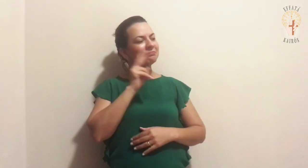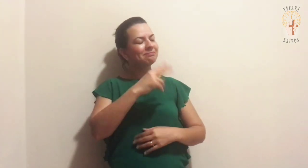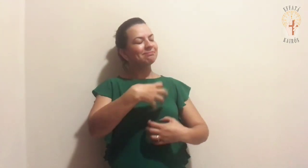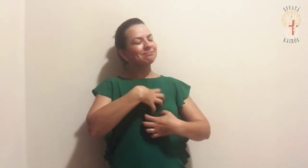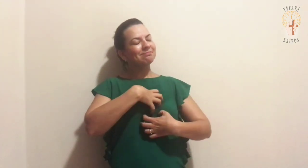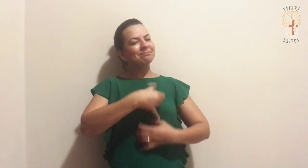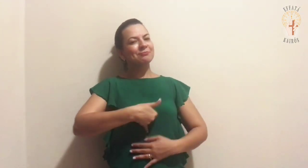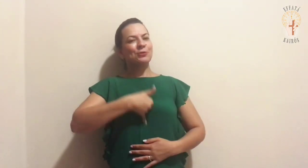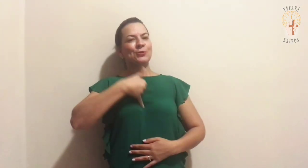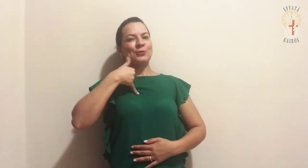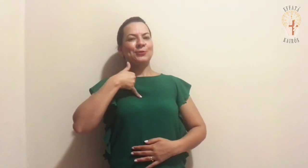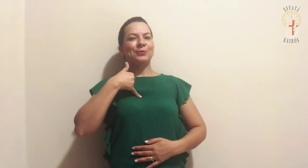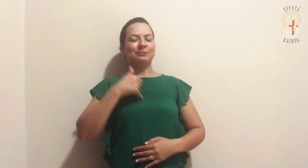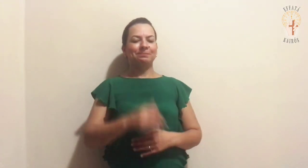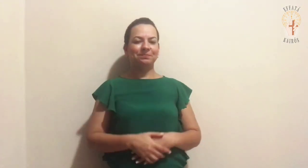Father Joseph was very proud.